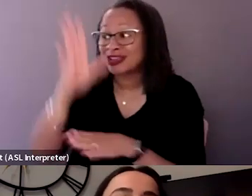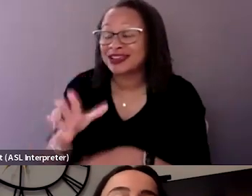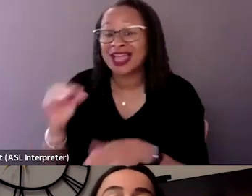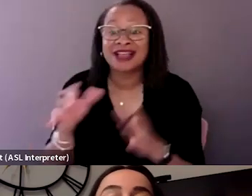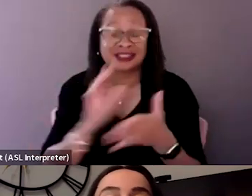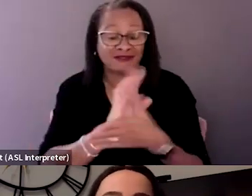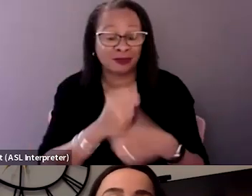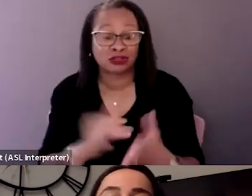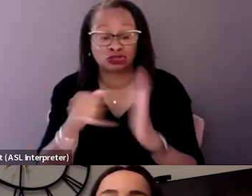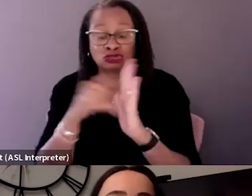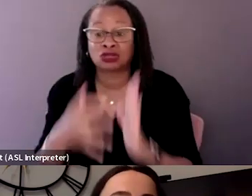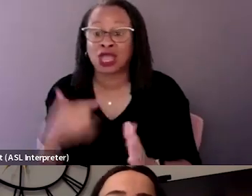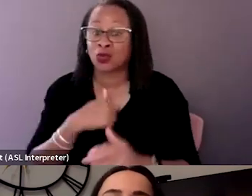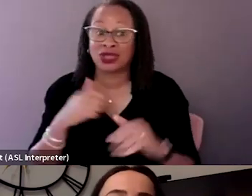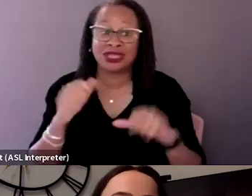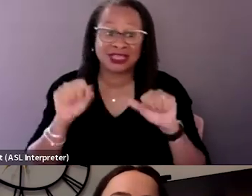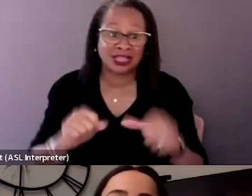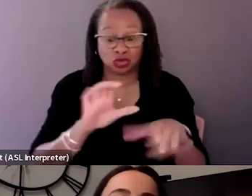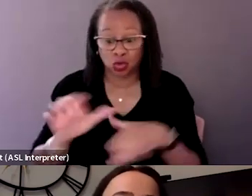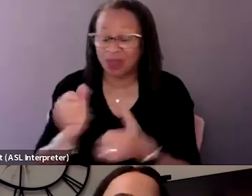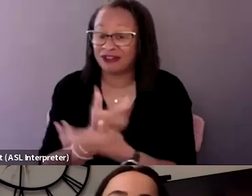we can do it all, we can film, we can edit, we can write,